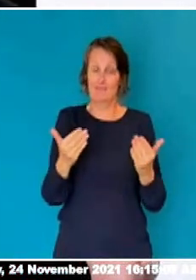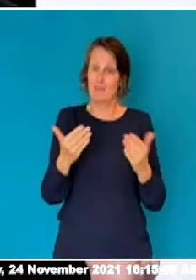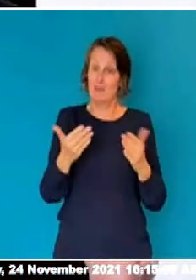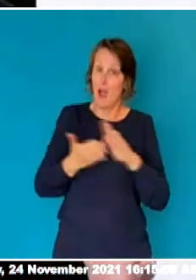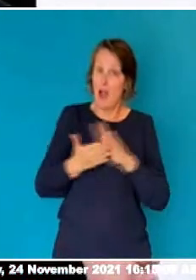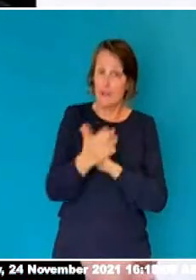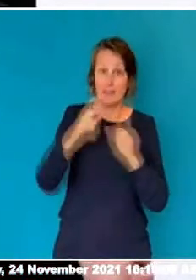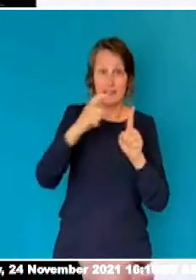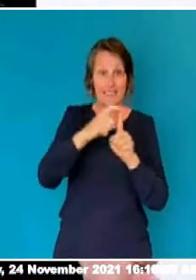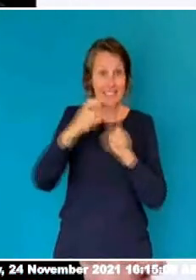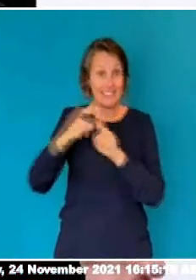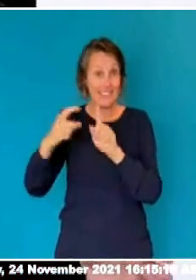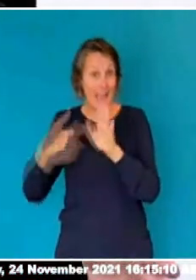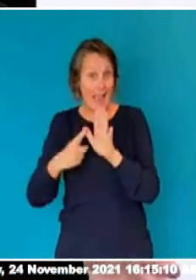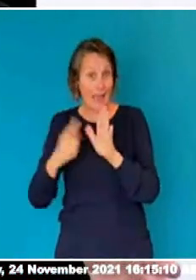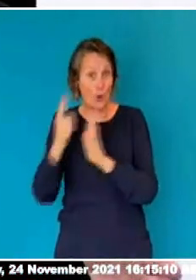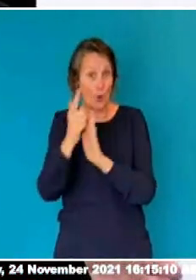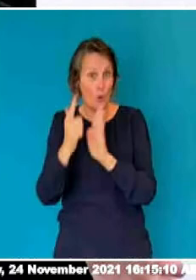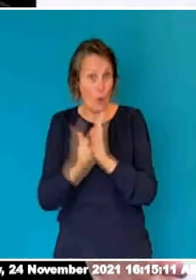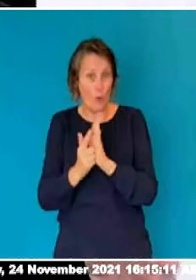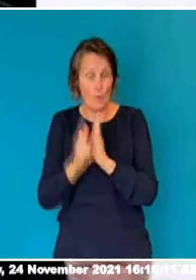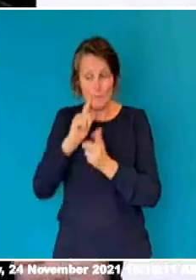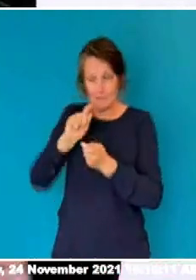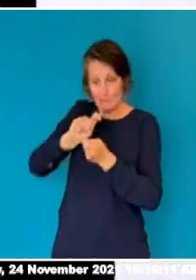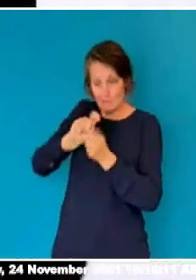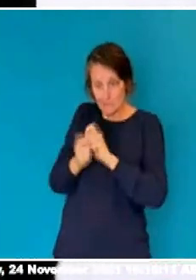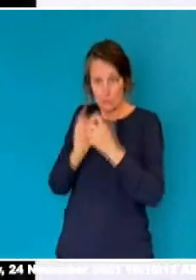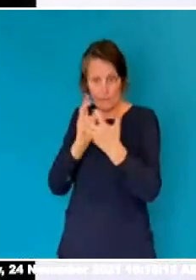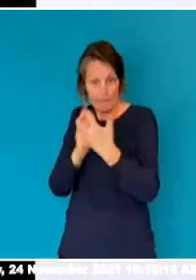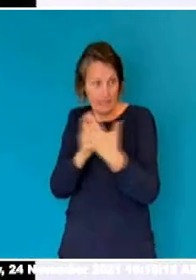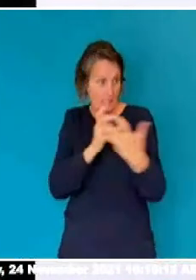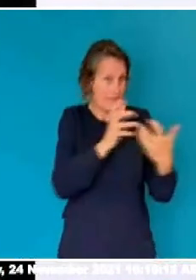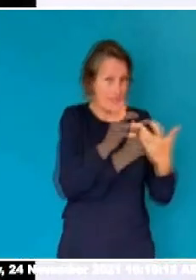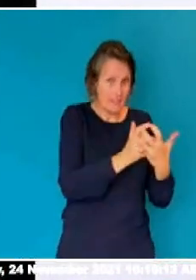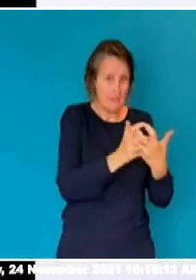Discrimination Act to make reasonable adjustments and the obligation under the SRC